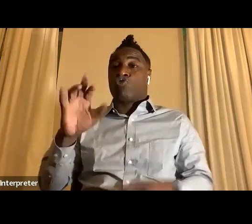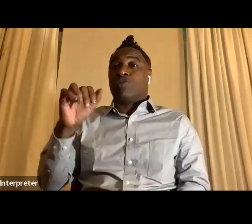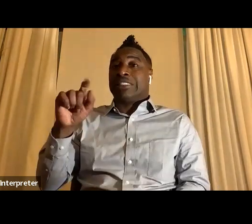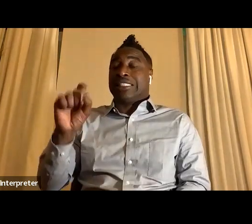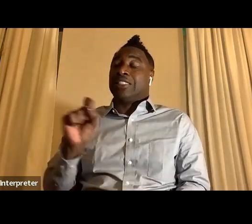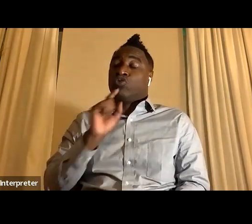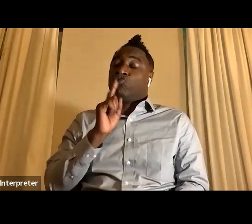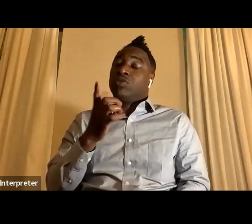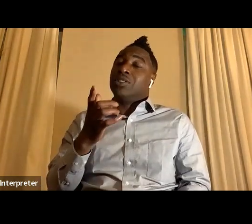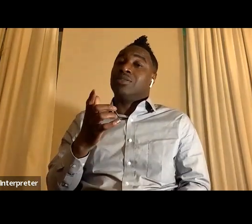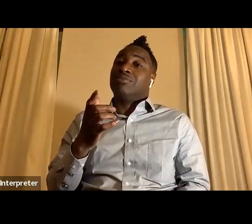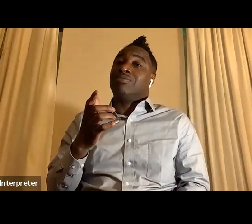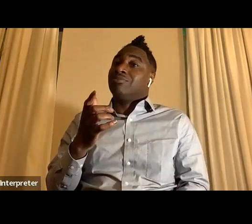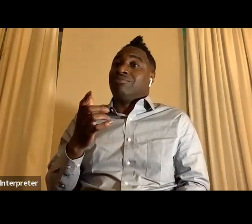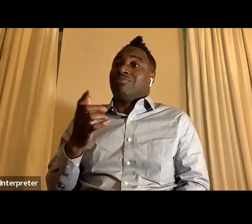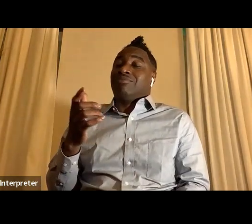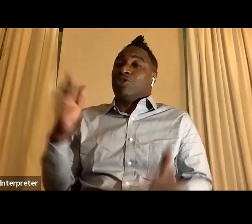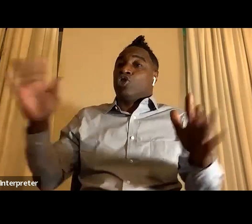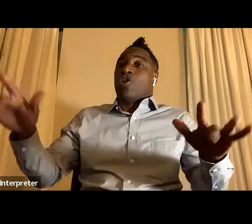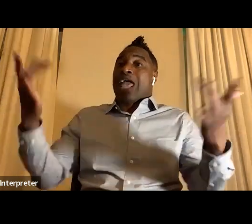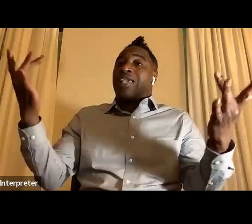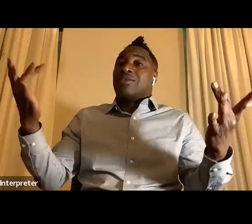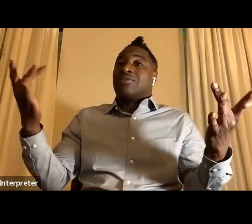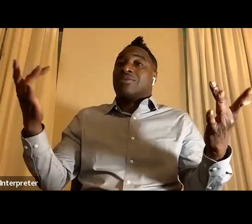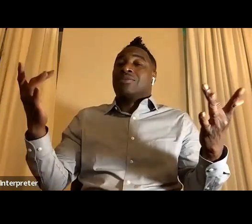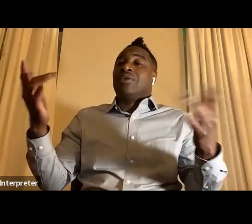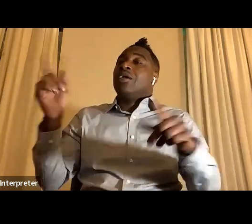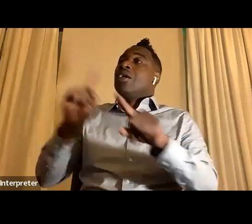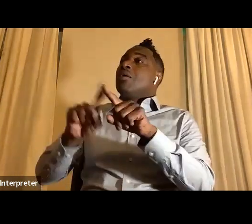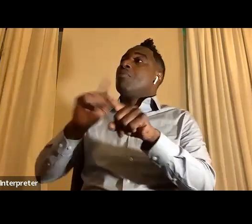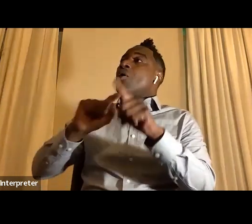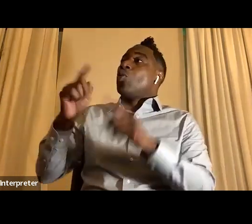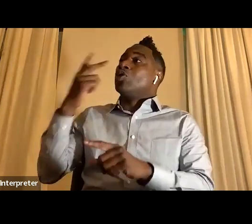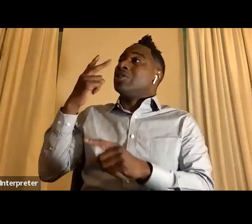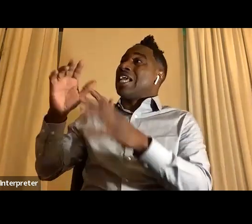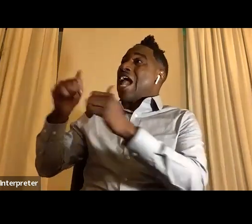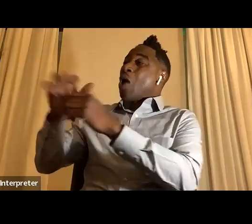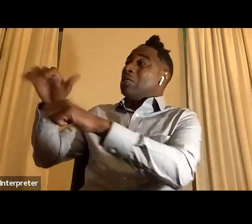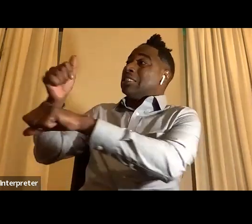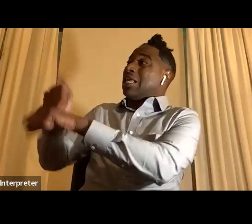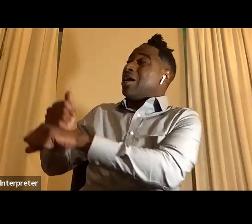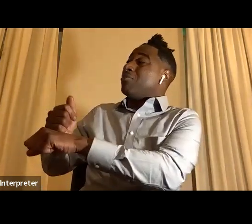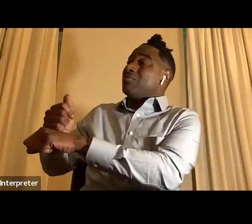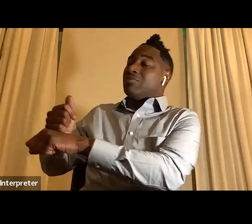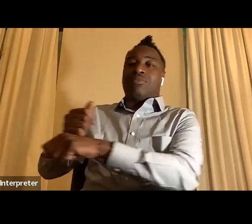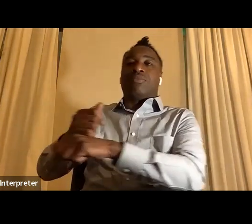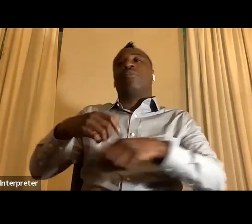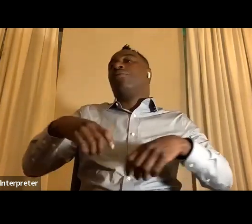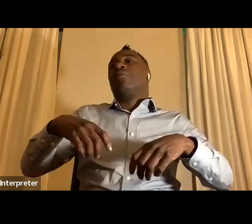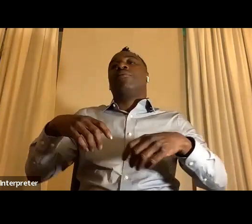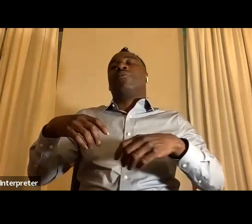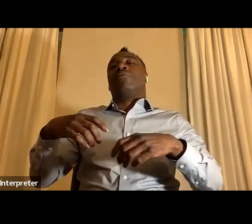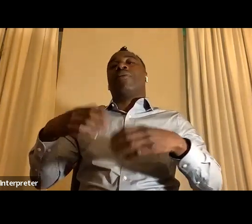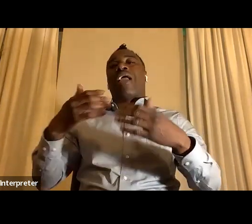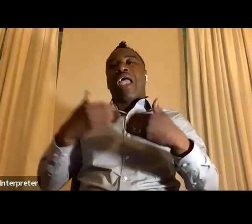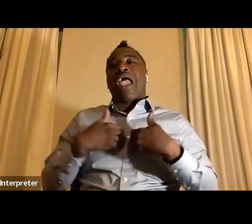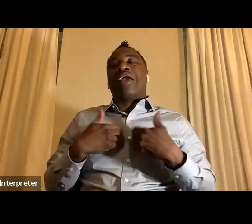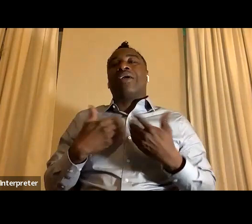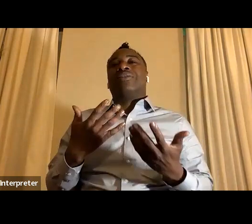their receipts, they're like, But when you see the installation here in person, it has a certain type of weight to it.